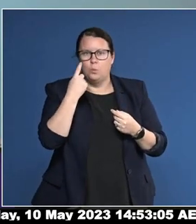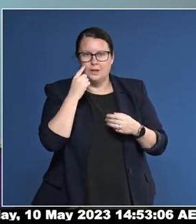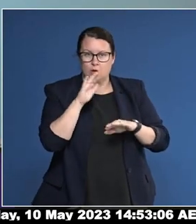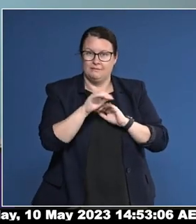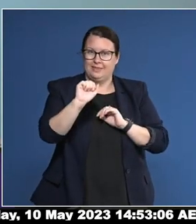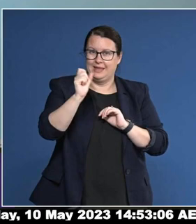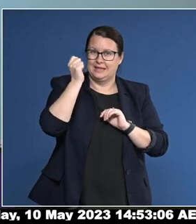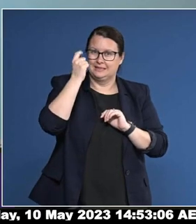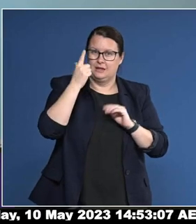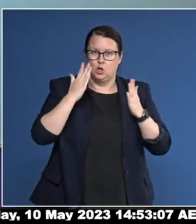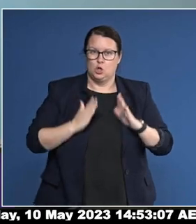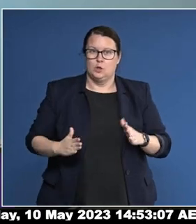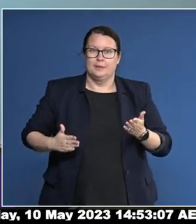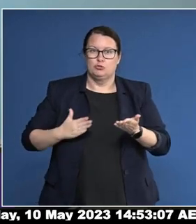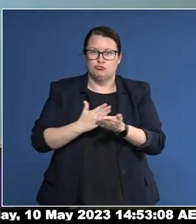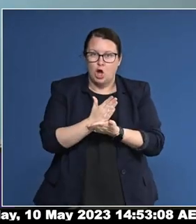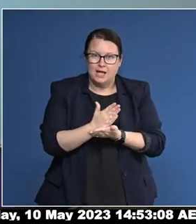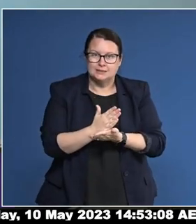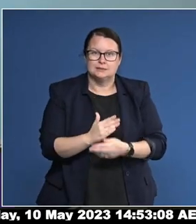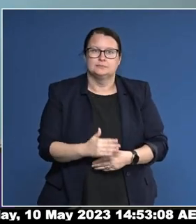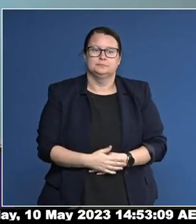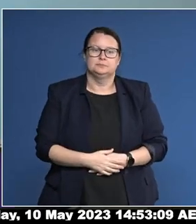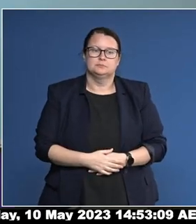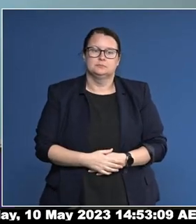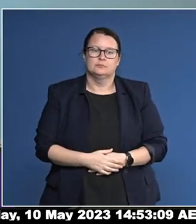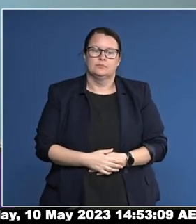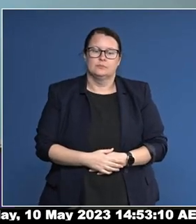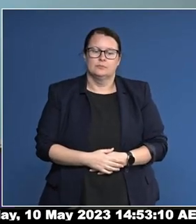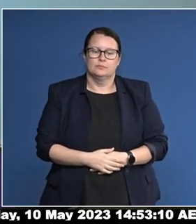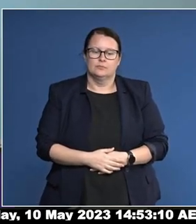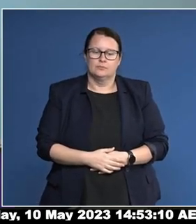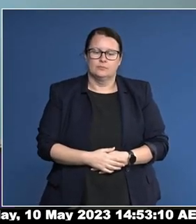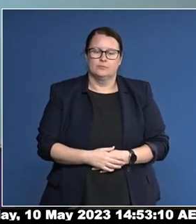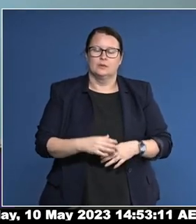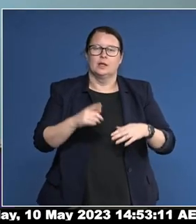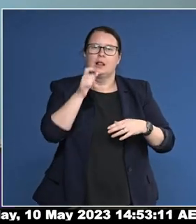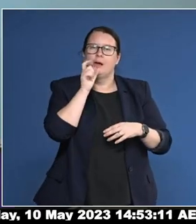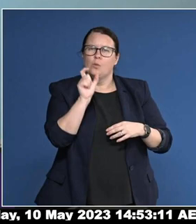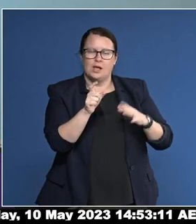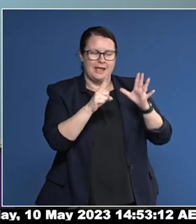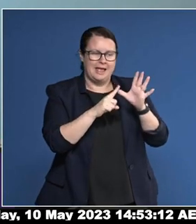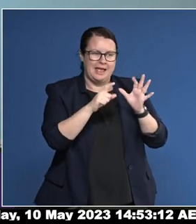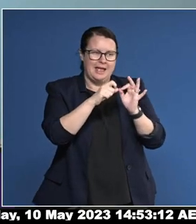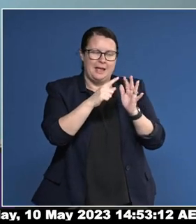human rights and, more broadly, such as - a term we use, ableism, intersectionality,